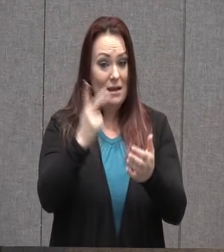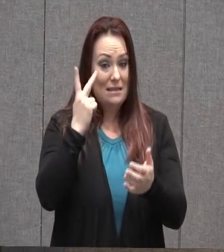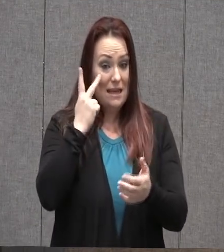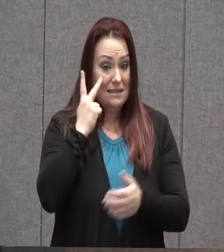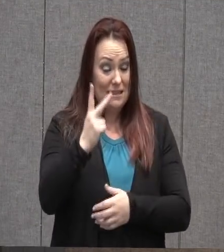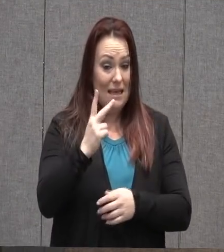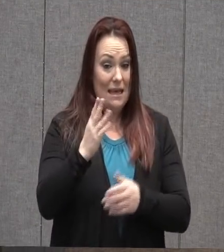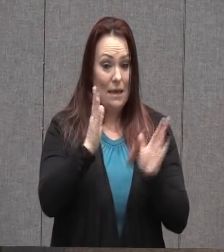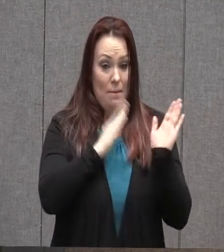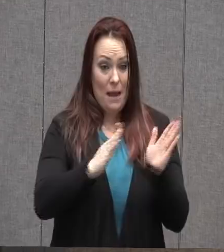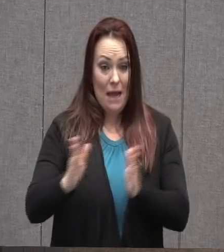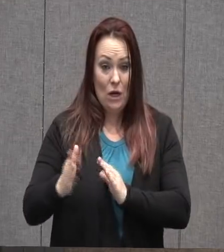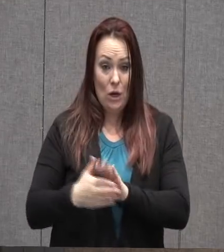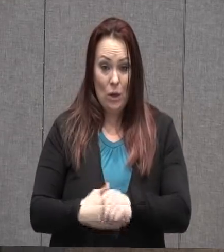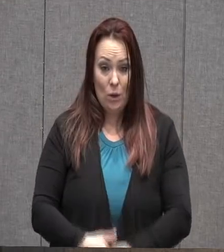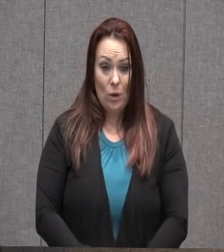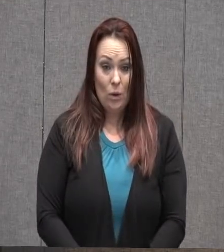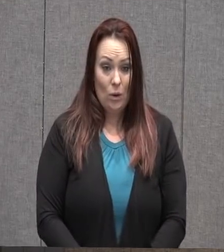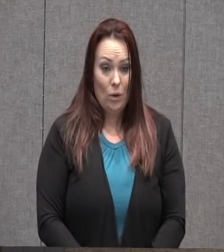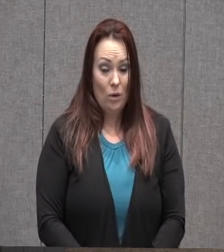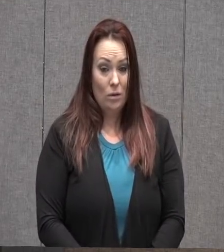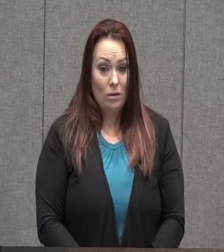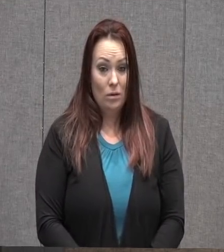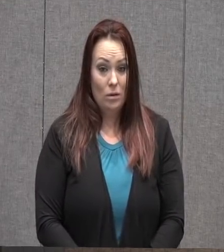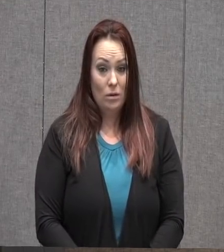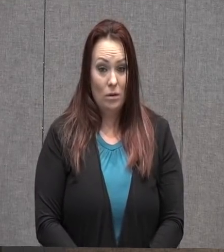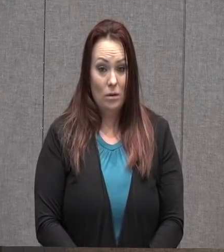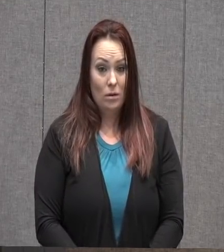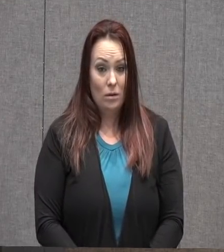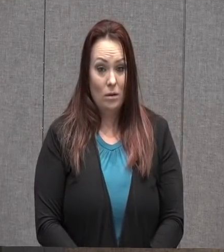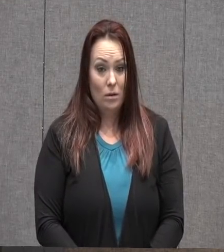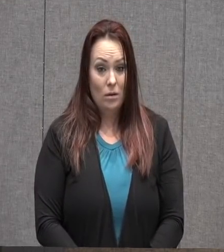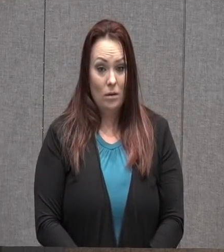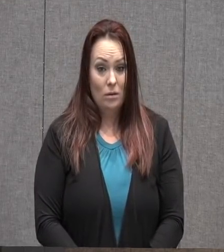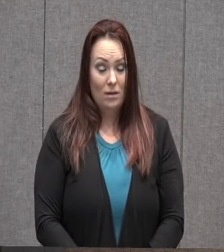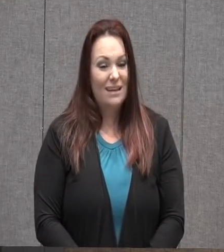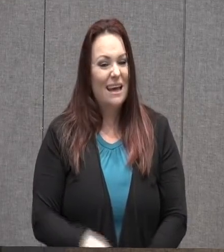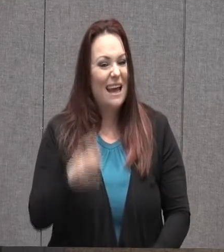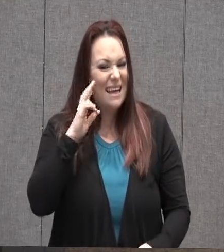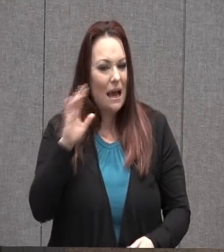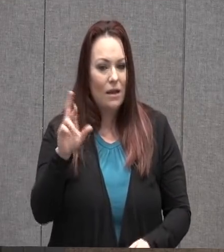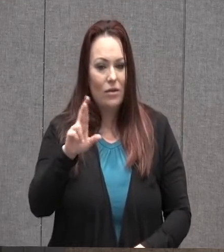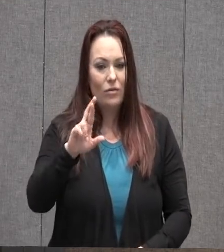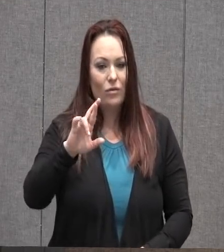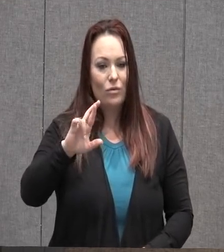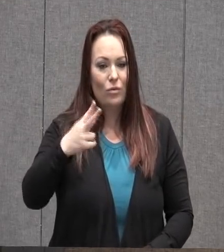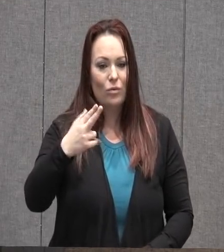Our next word rhymes with could. What do you think it is?